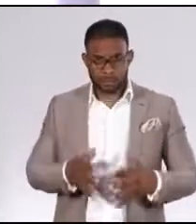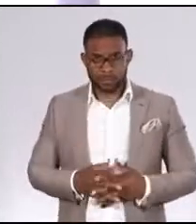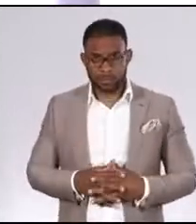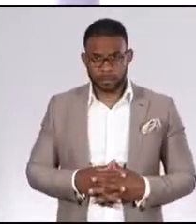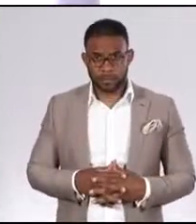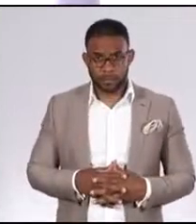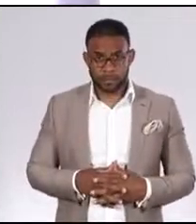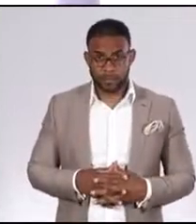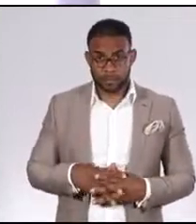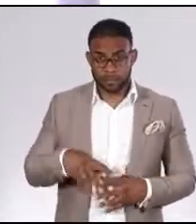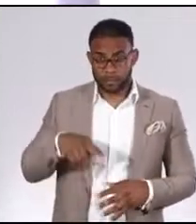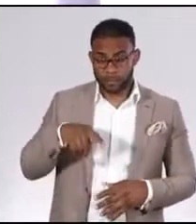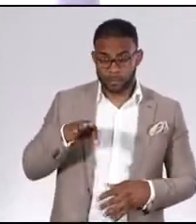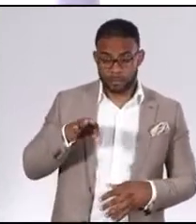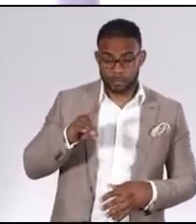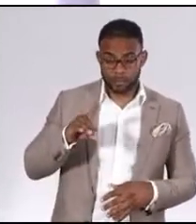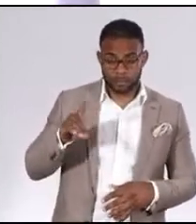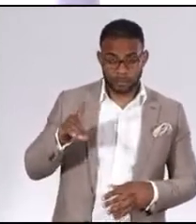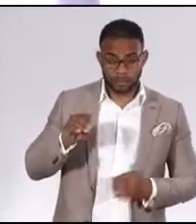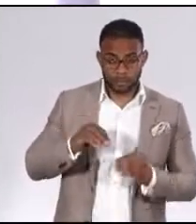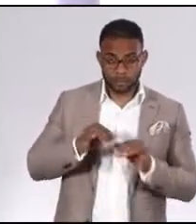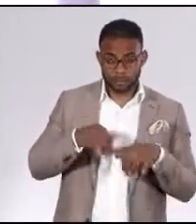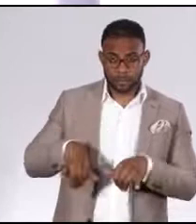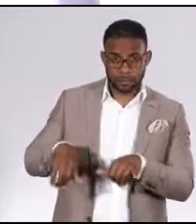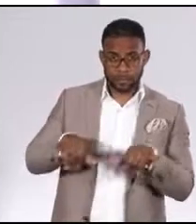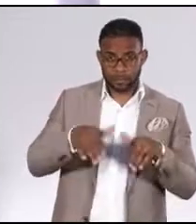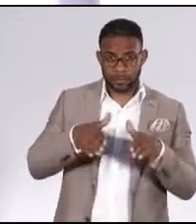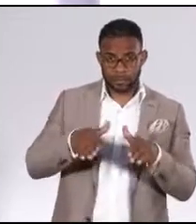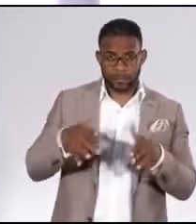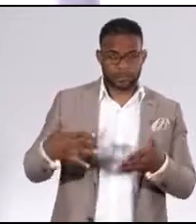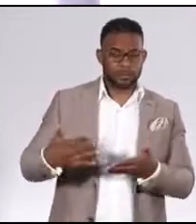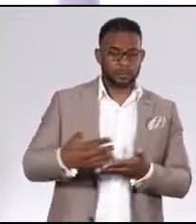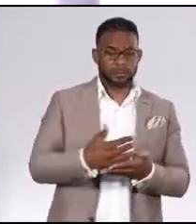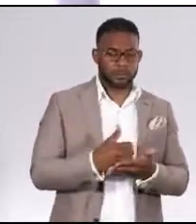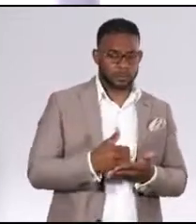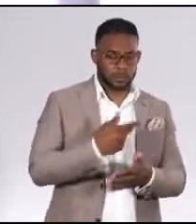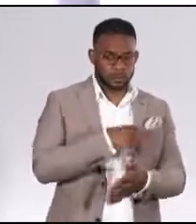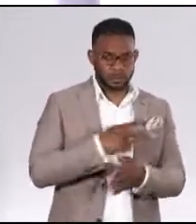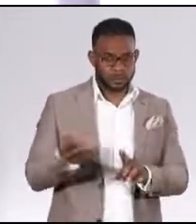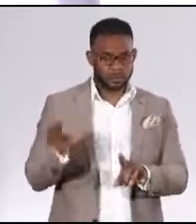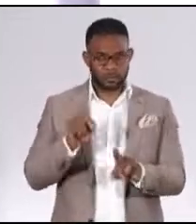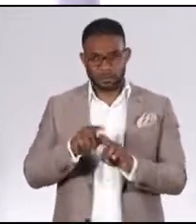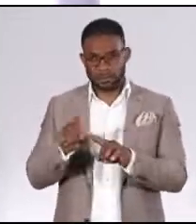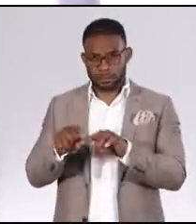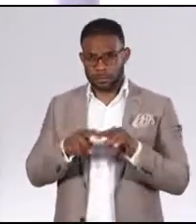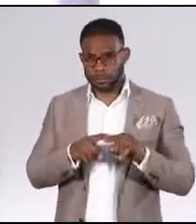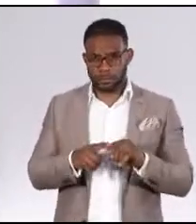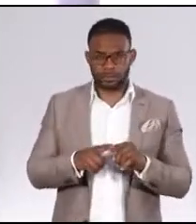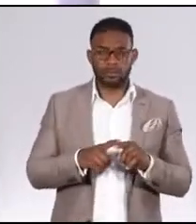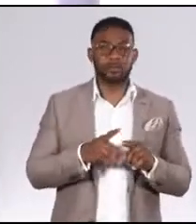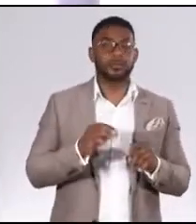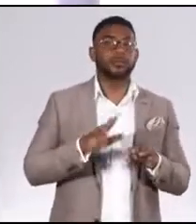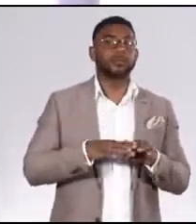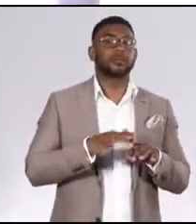Pfdd is a more systematic way of gathering patient perspectives on their condition and unavailable treatments.